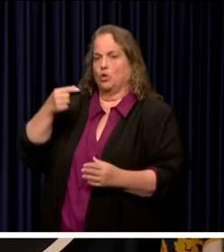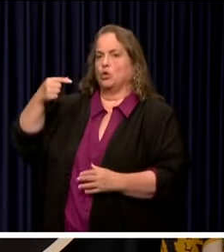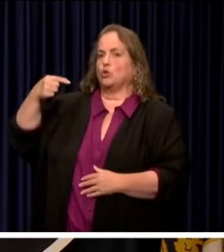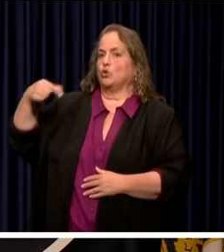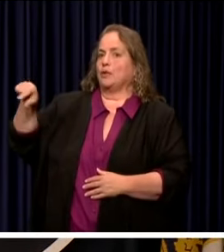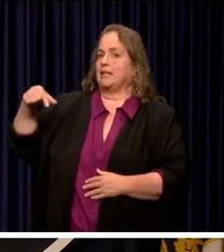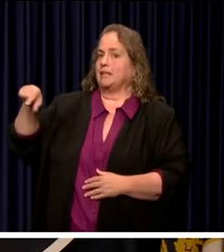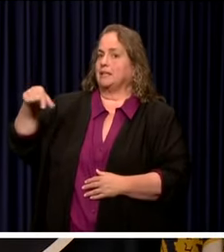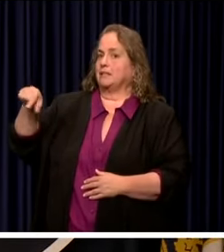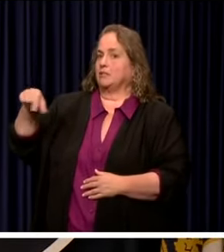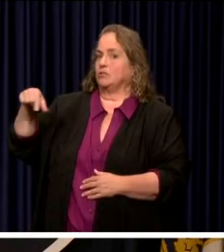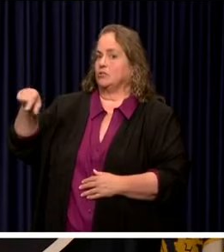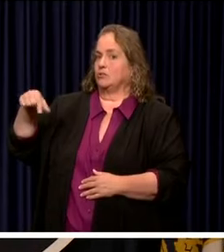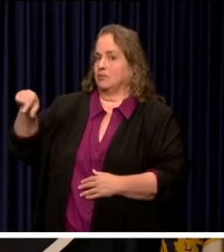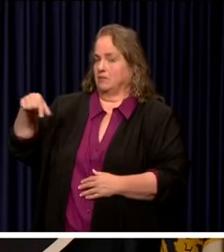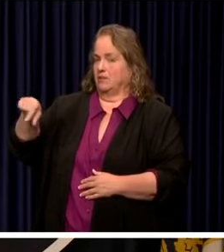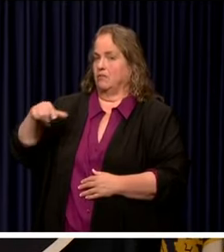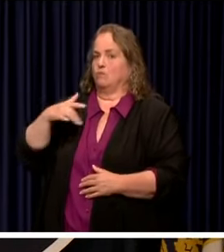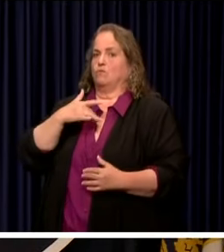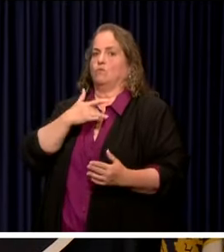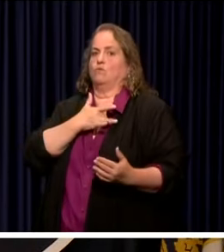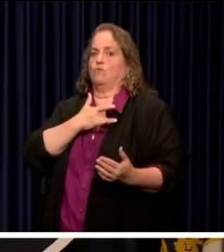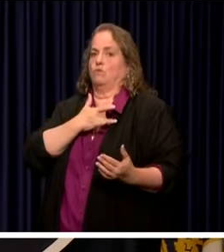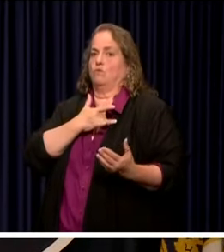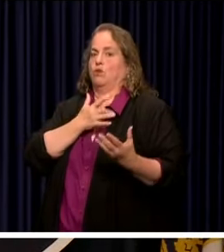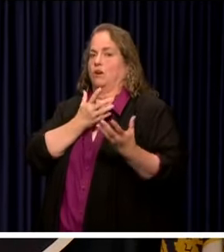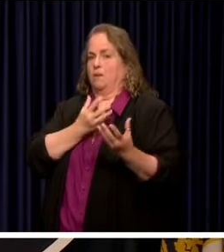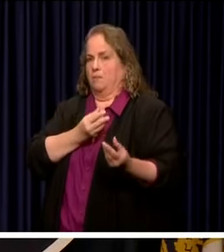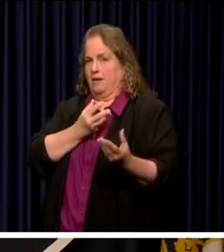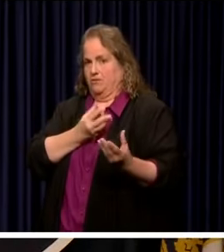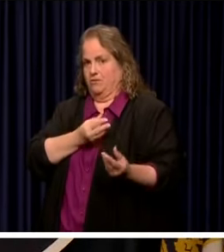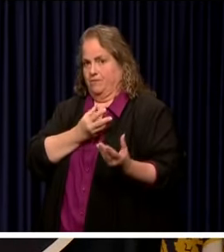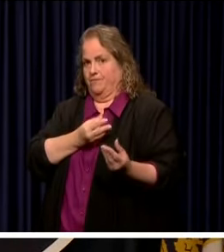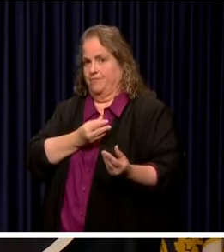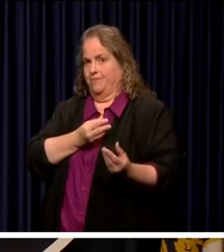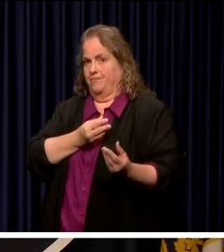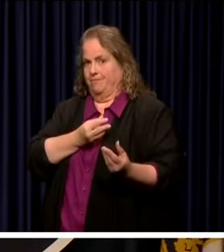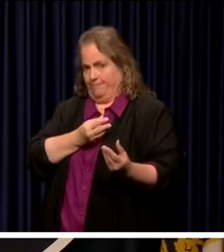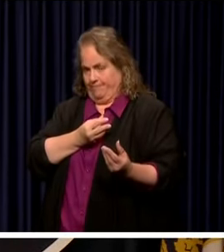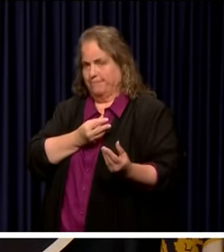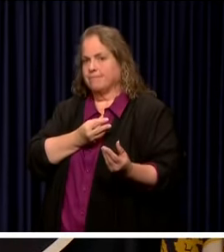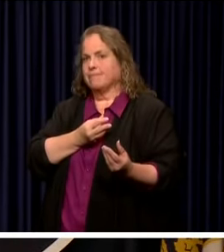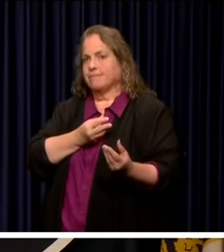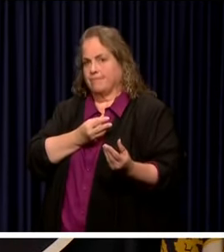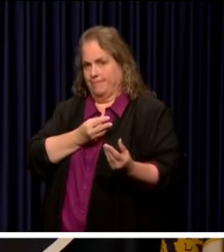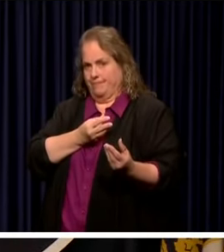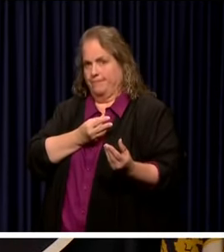SO WE'RE GOING TO TALK LATER ABOUT WHEN WE USE OUR BENCHMARKS. IT'S NOT JUST NUMBER OF OVERALL